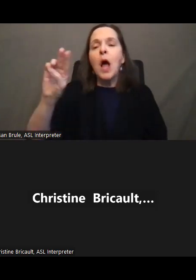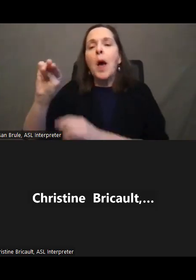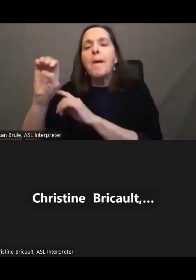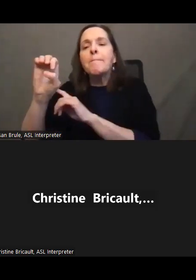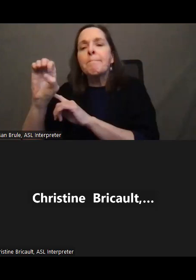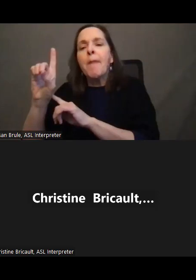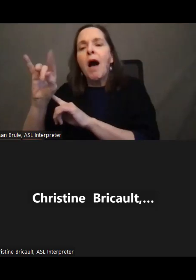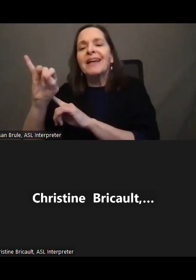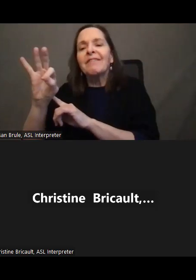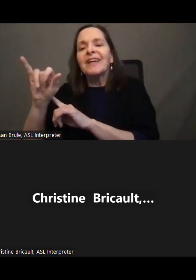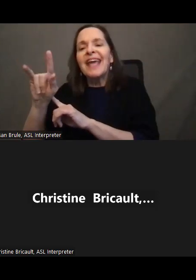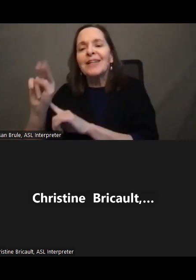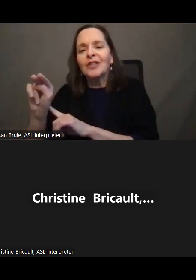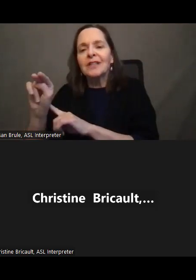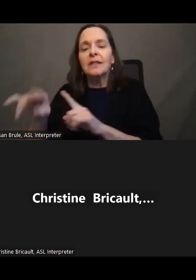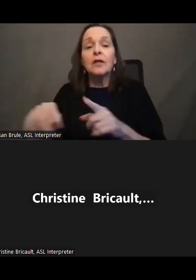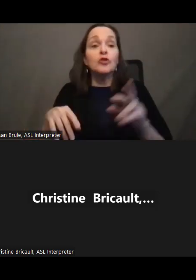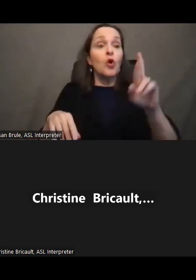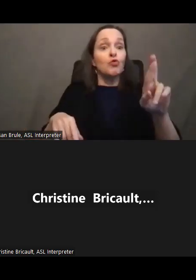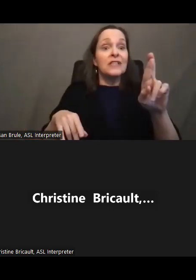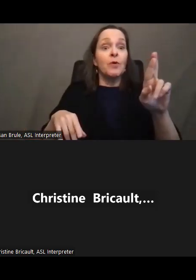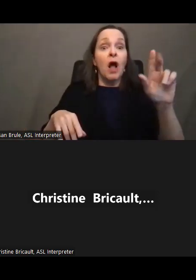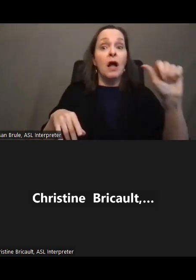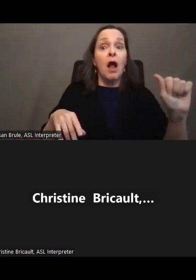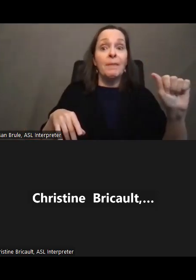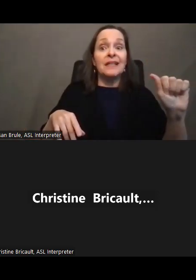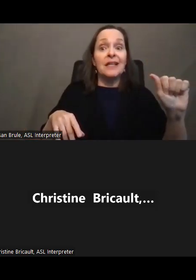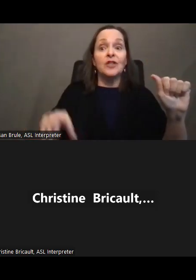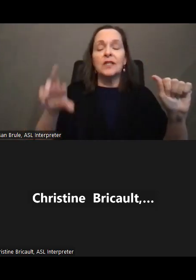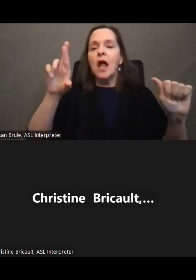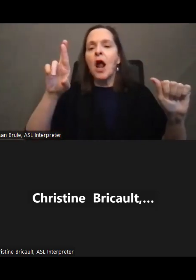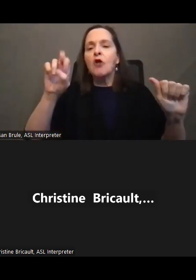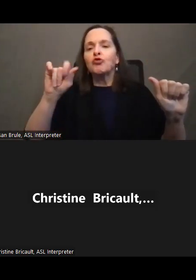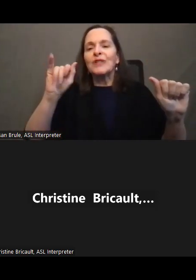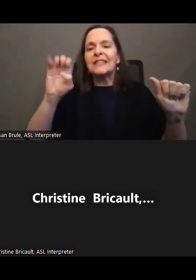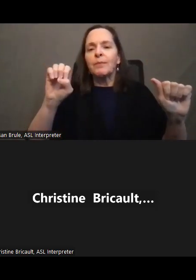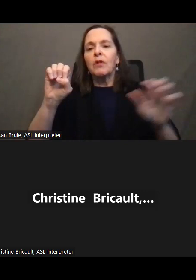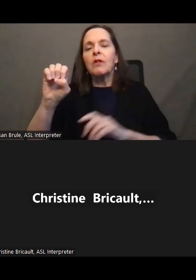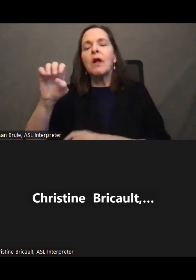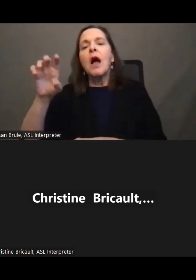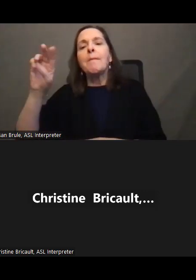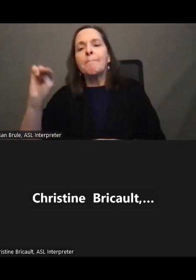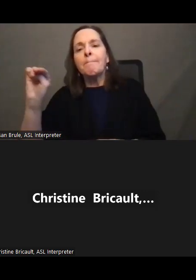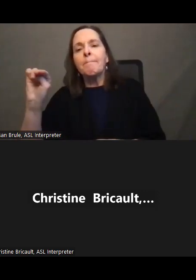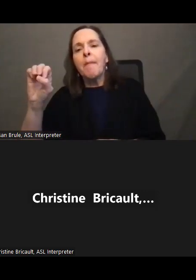can distinguish them from the reasonable accommodations that we talk about in Title I.